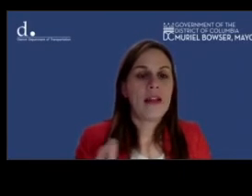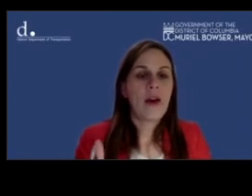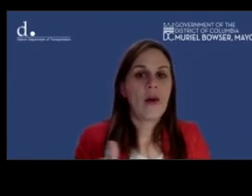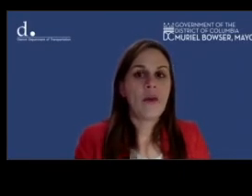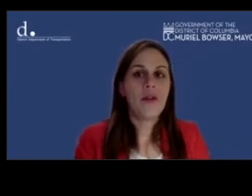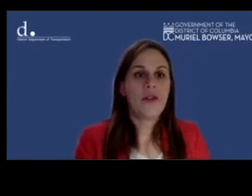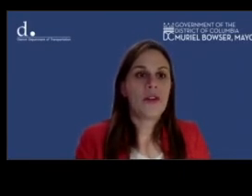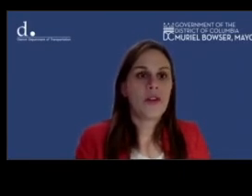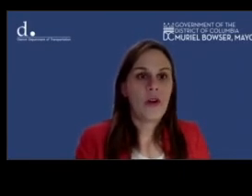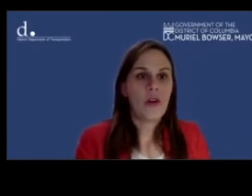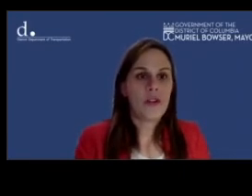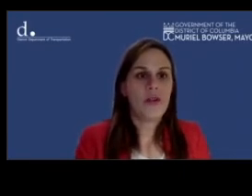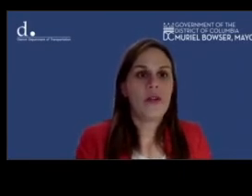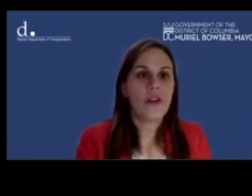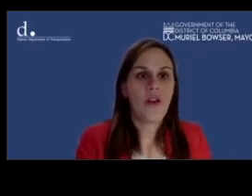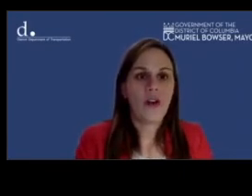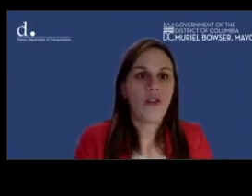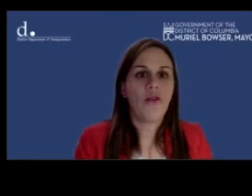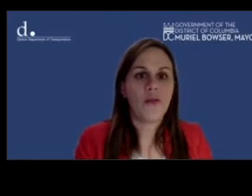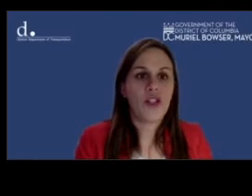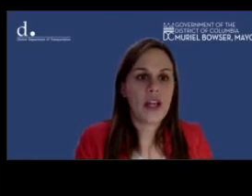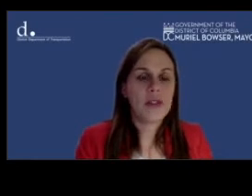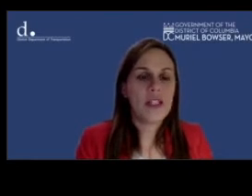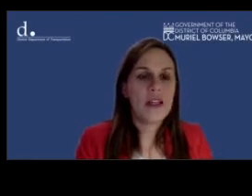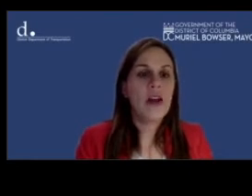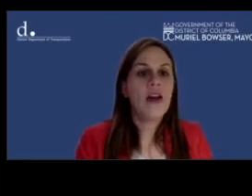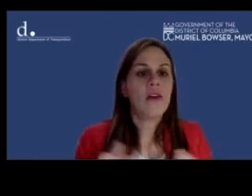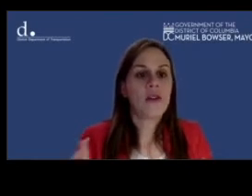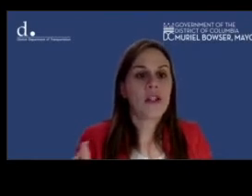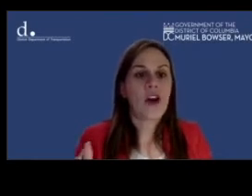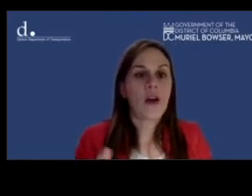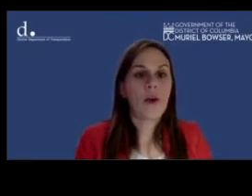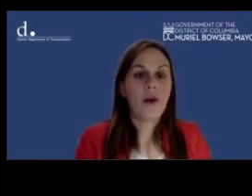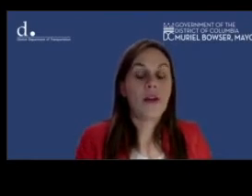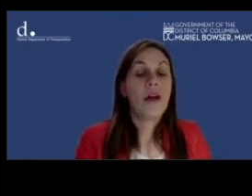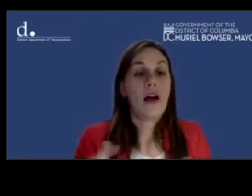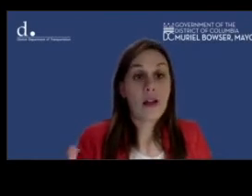and now i'm going to turn it over to nick farver from jmt he's going to talk about a